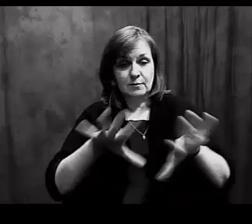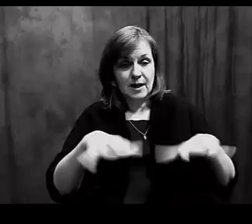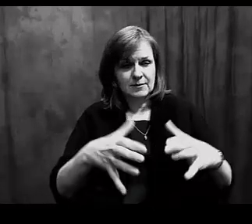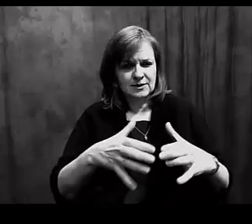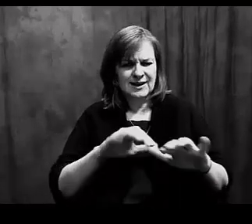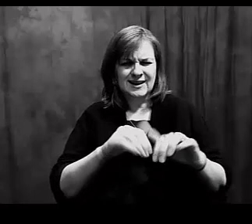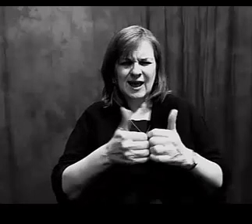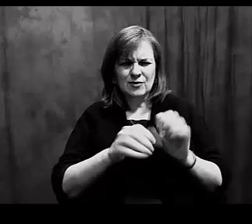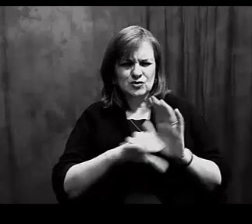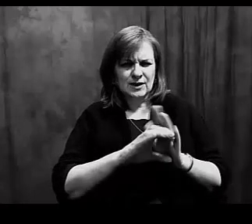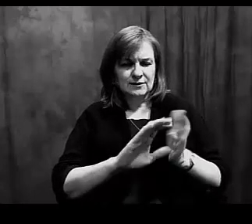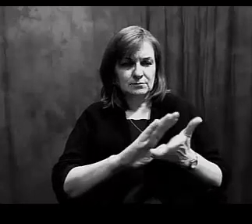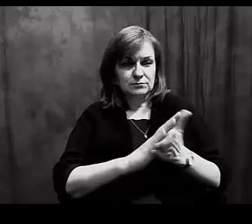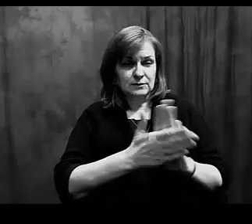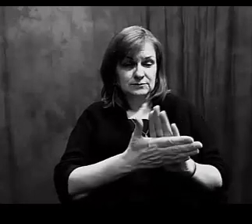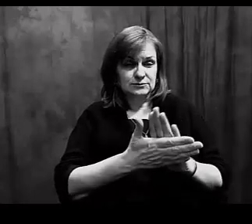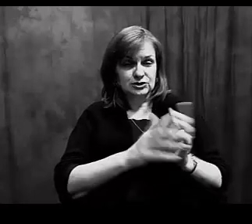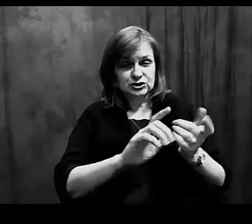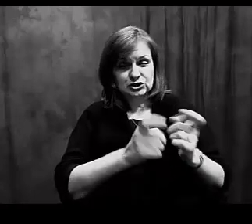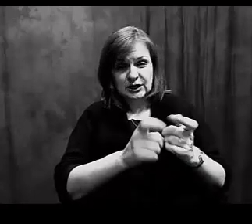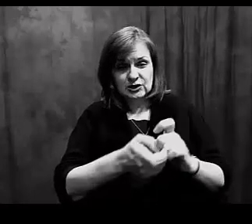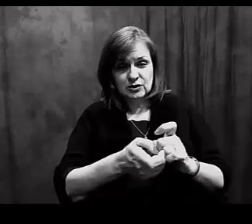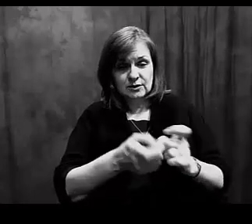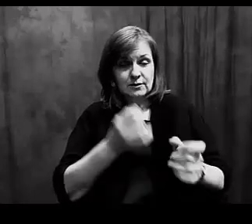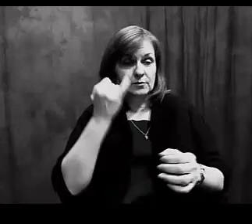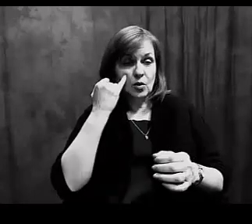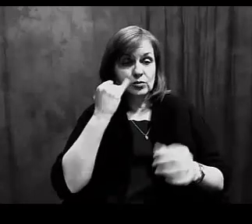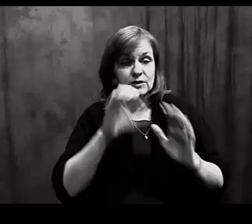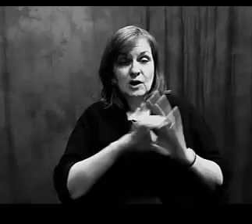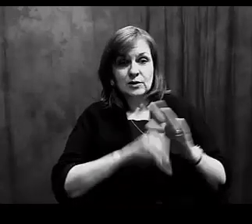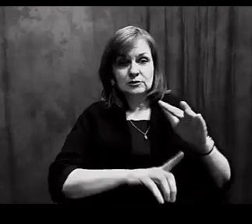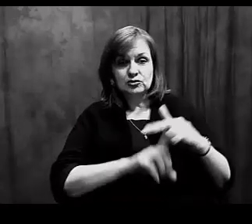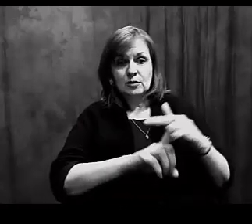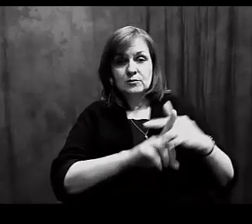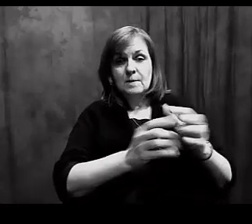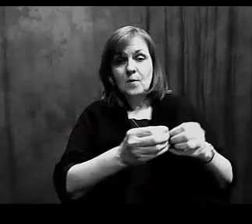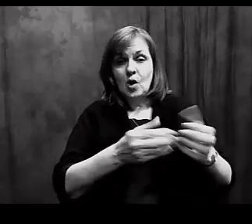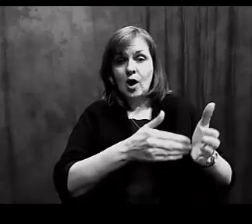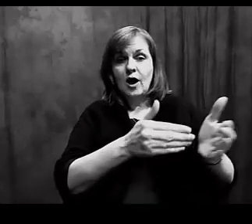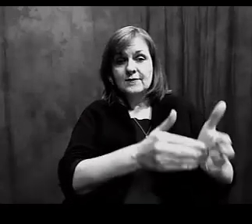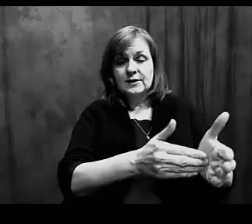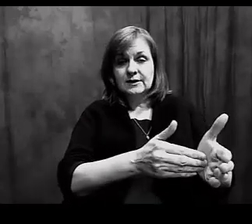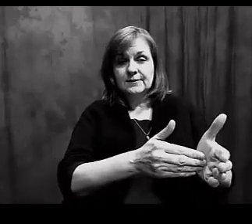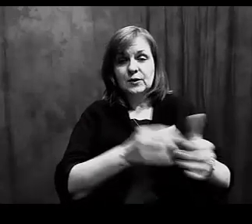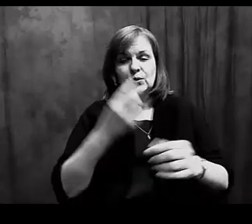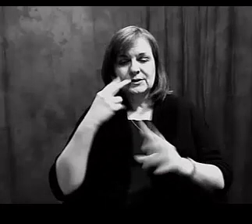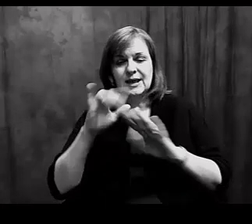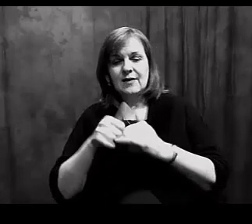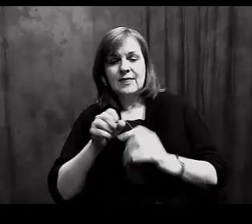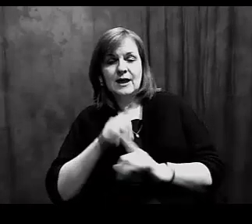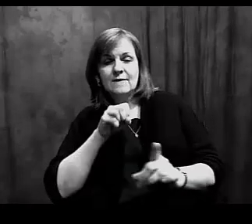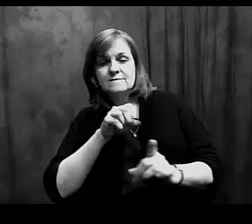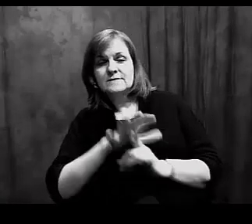within populations how they become more or less prevalent in populations and we'll think about how this affects us